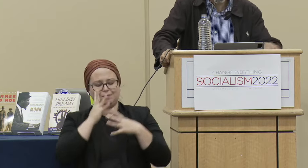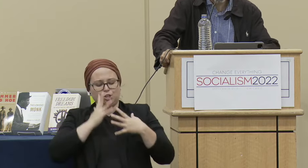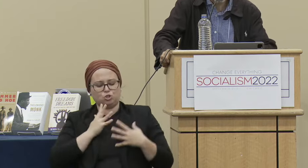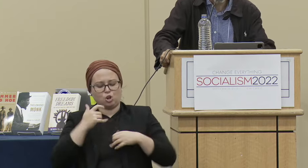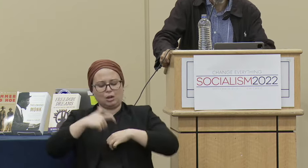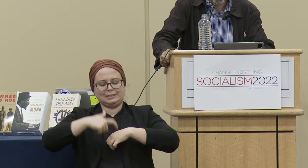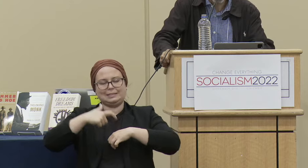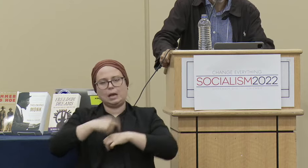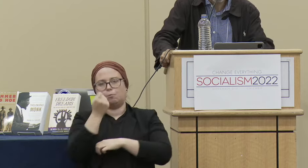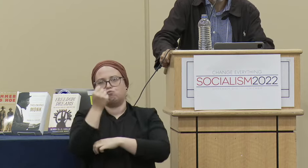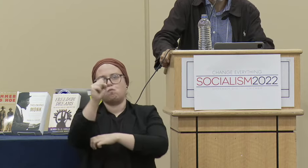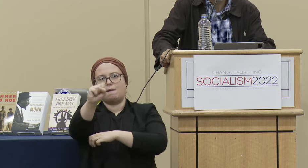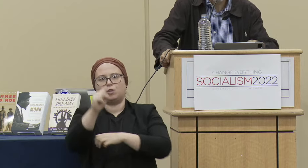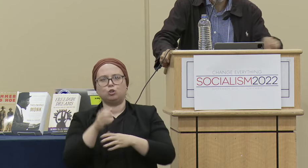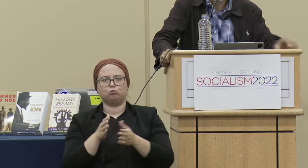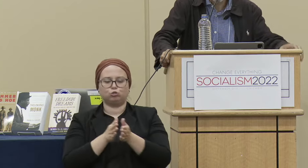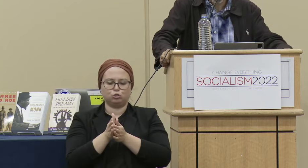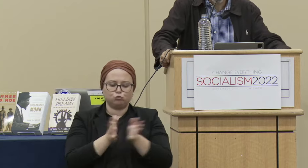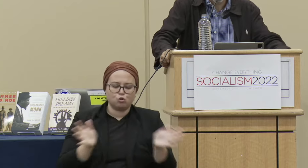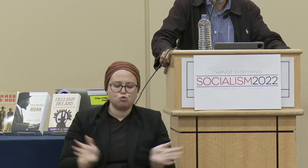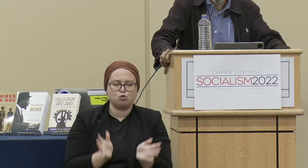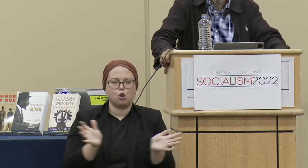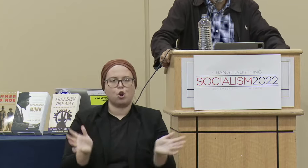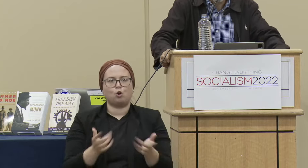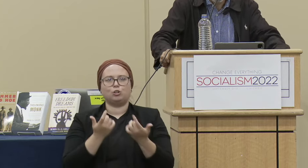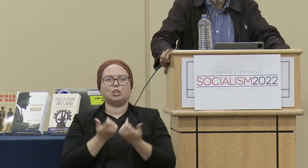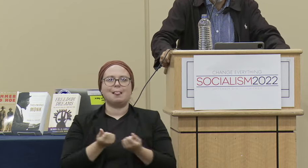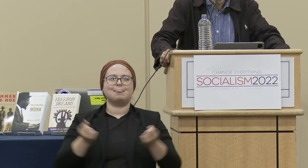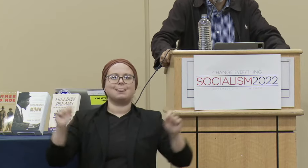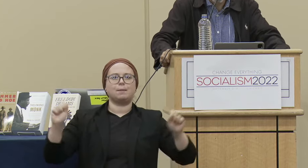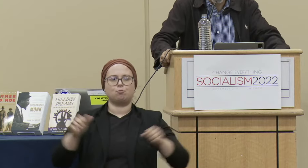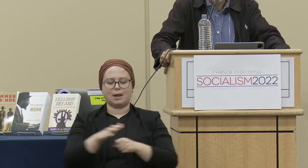spaces and enacted by socialist movements. Even in dark times,